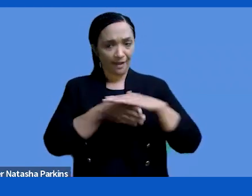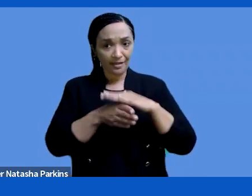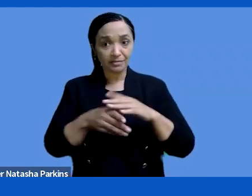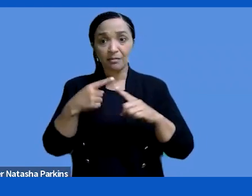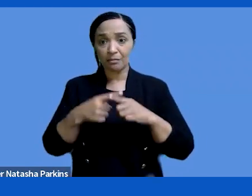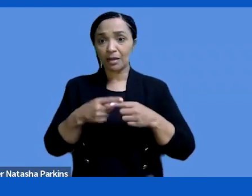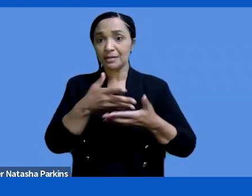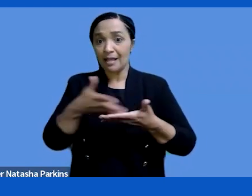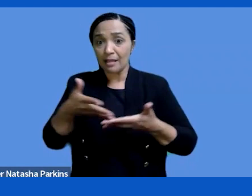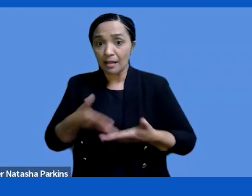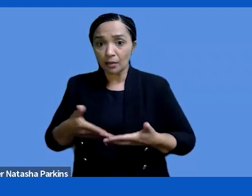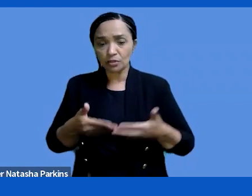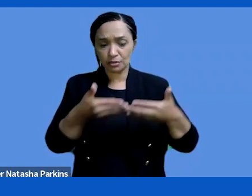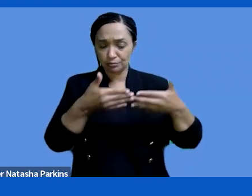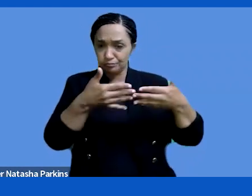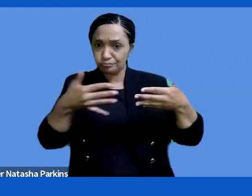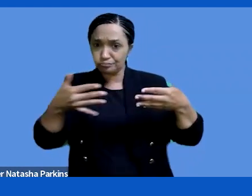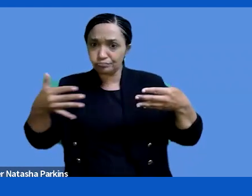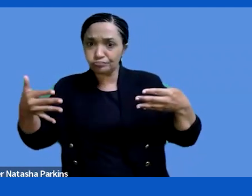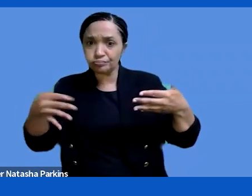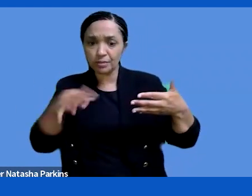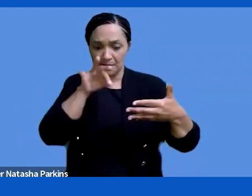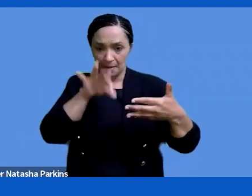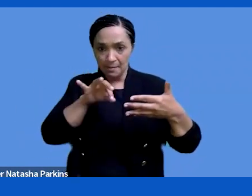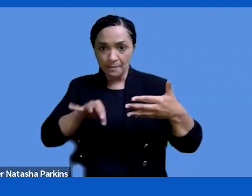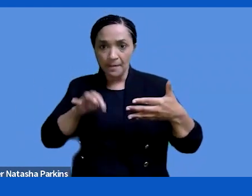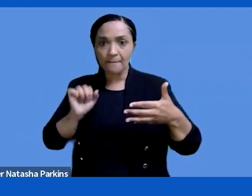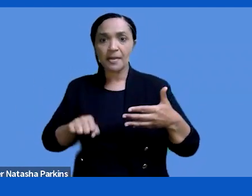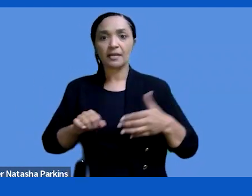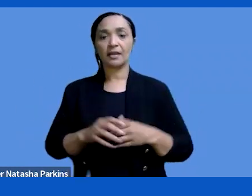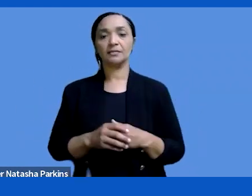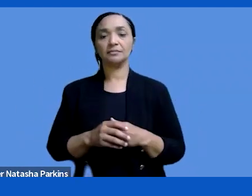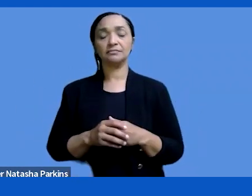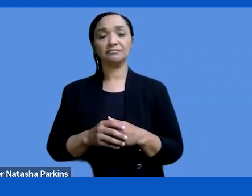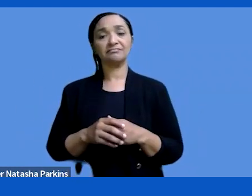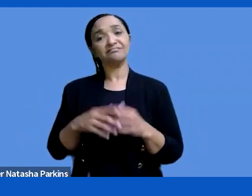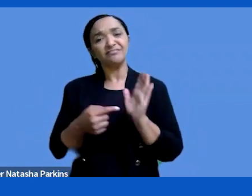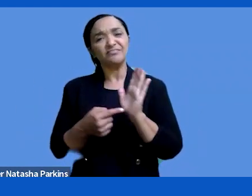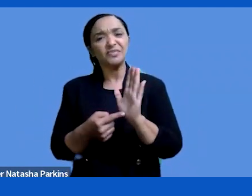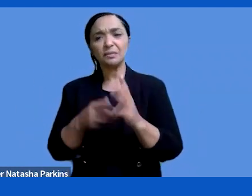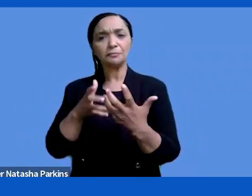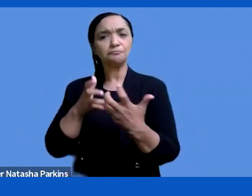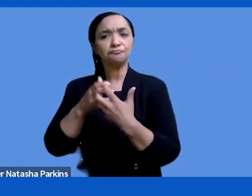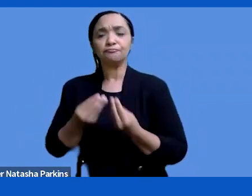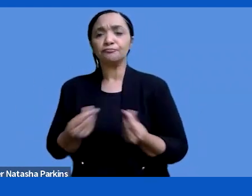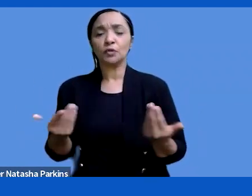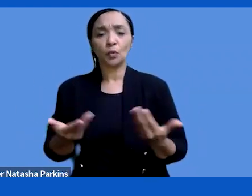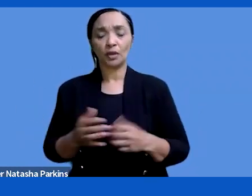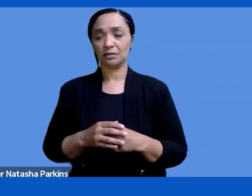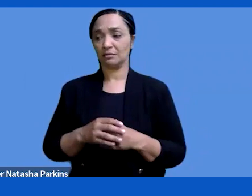simplifies the daily life of citizens in areas like traveling, working, retirement, education,